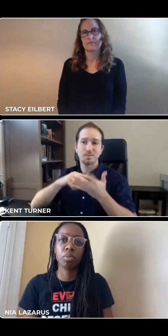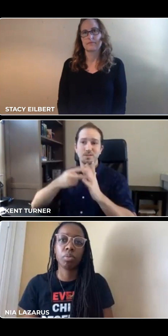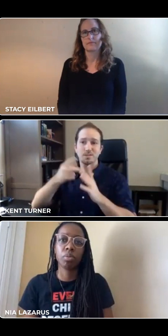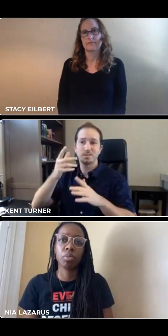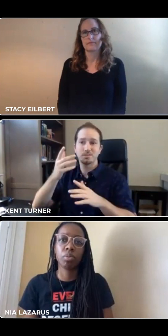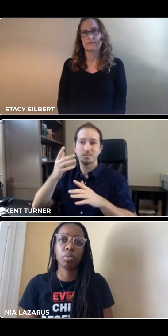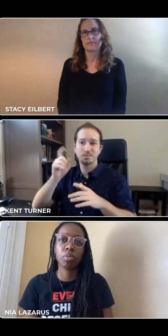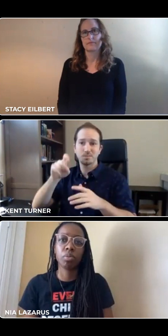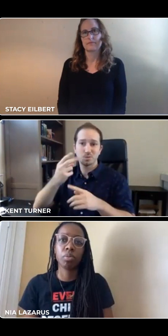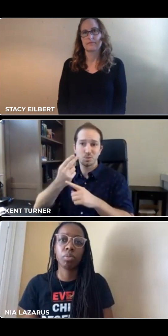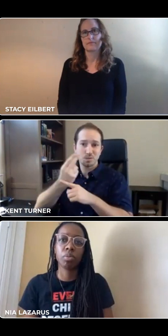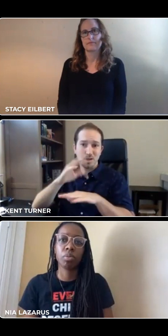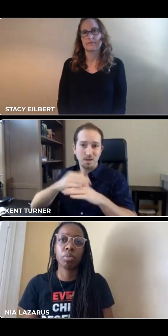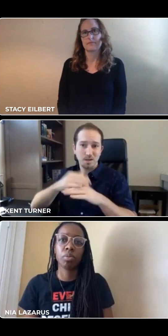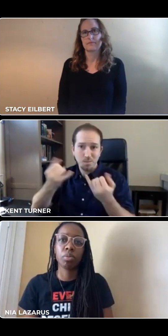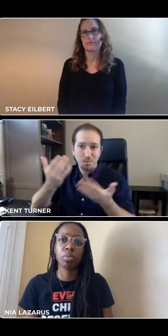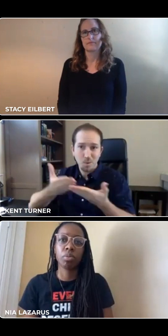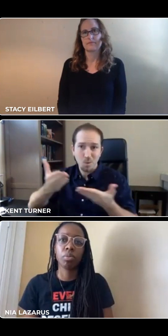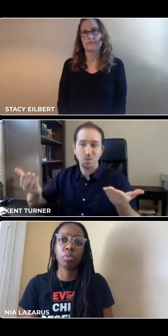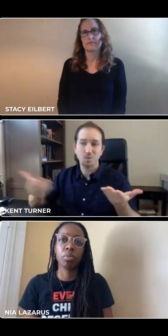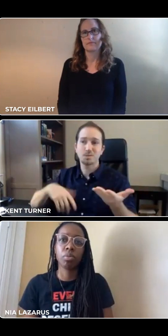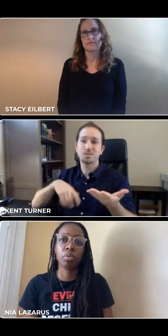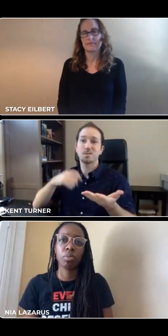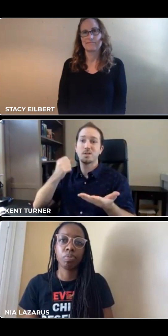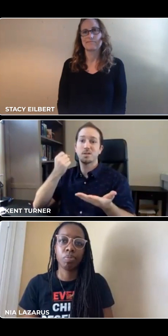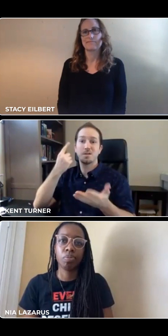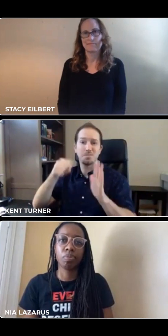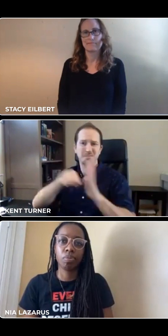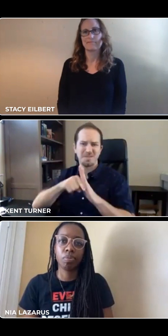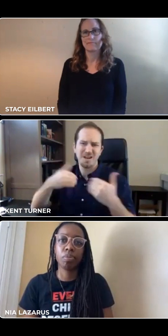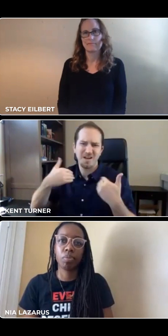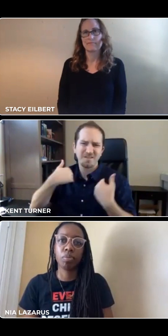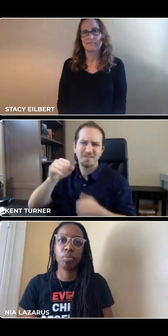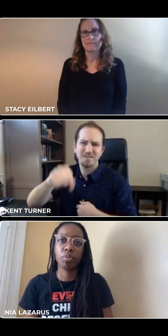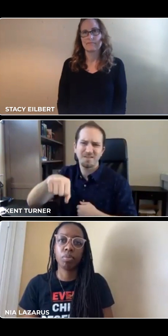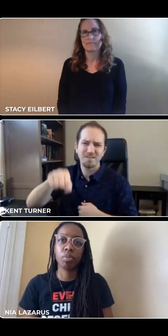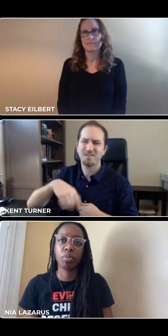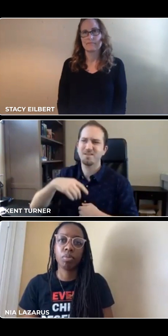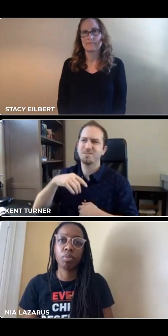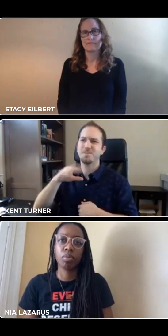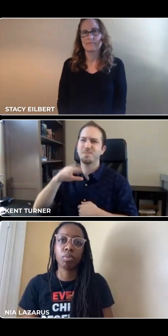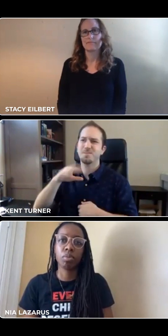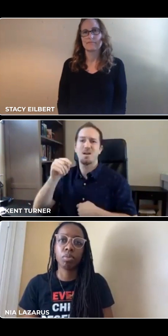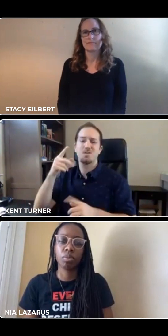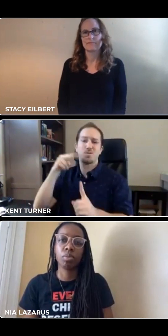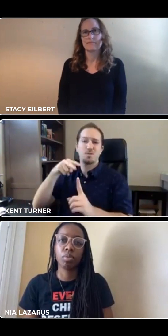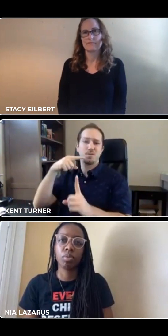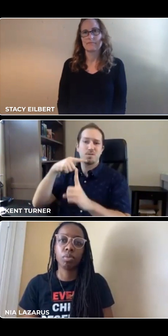Currently, with the transition to online teaching, the focus now is on online resources, which